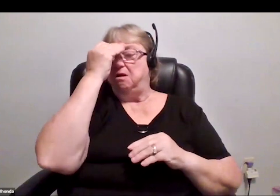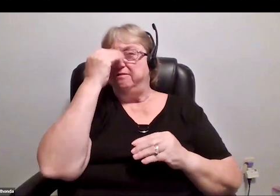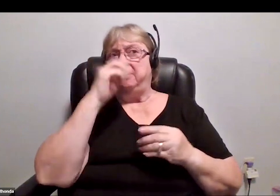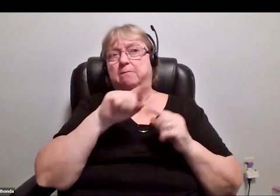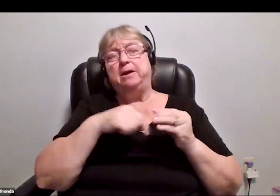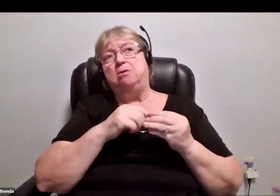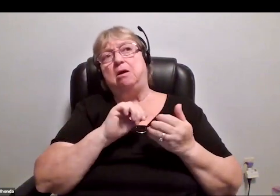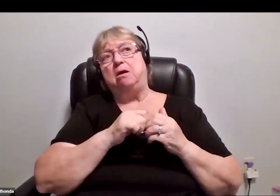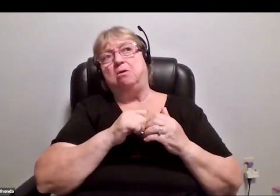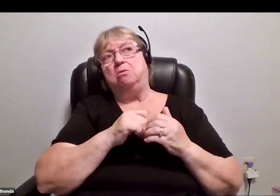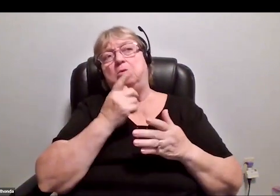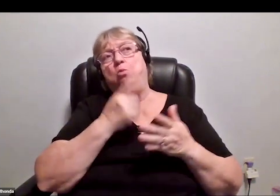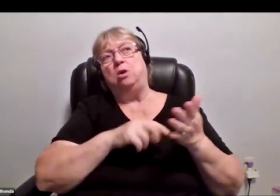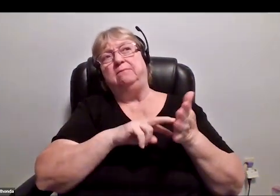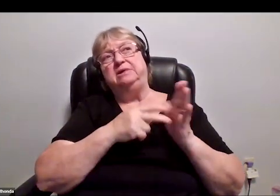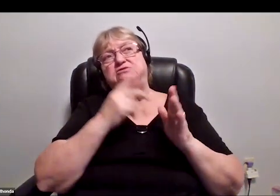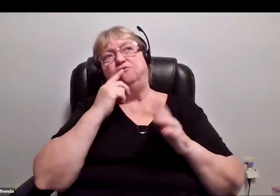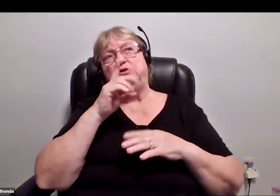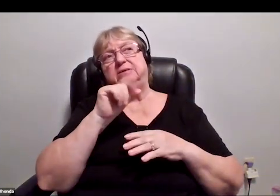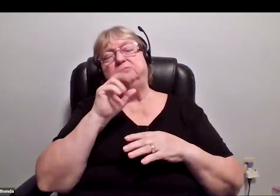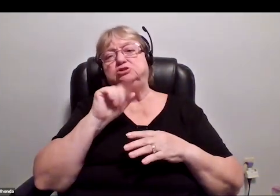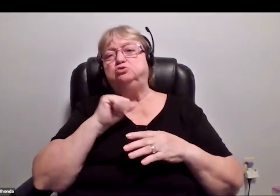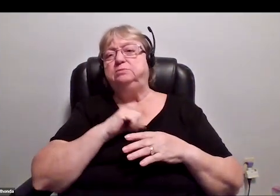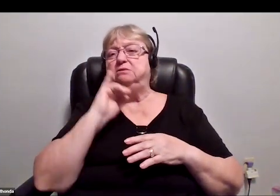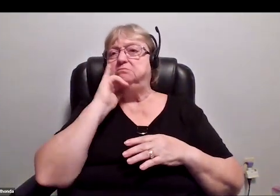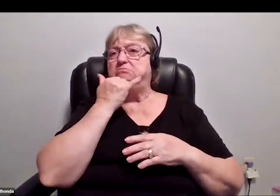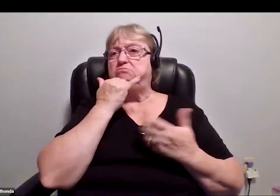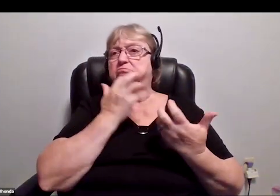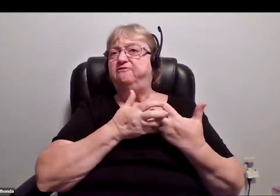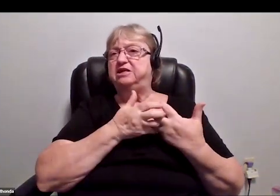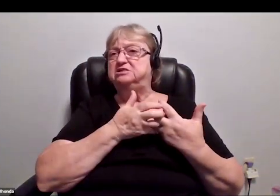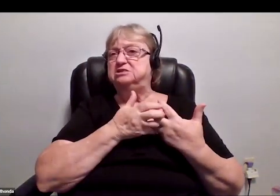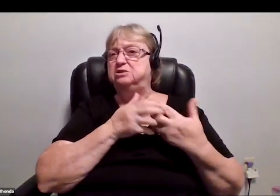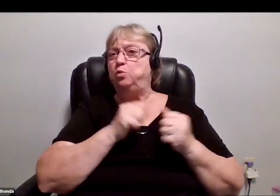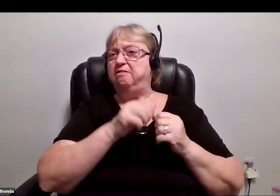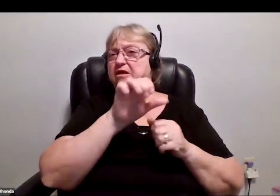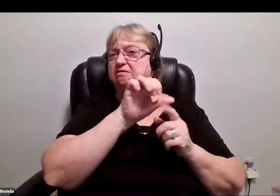to be disabled is to be misfit with the environment that you're given.